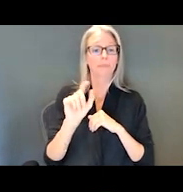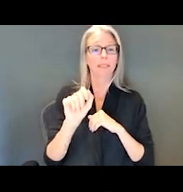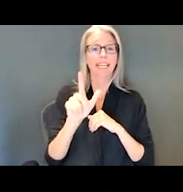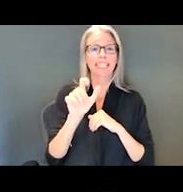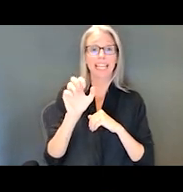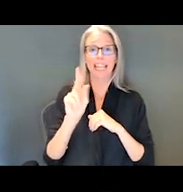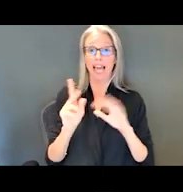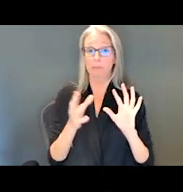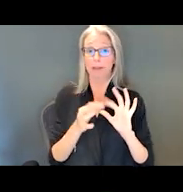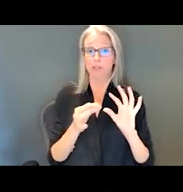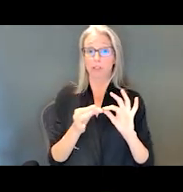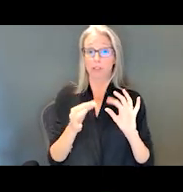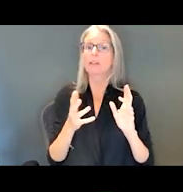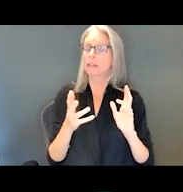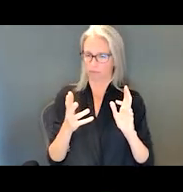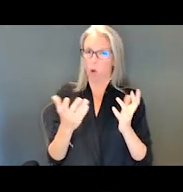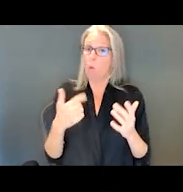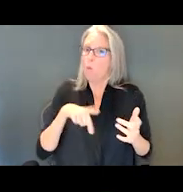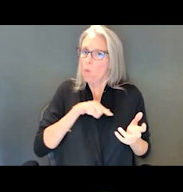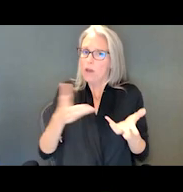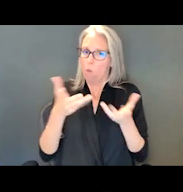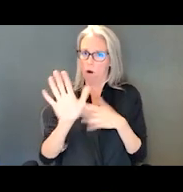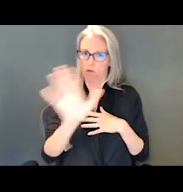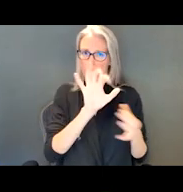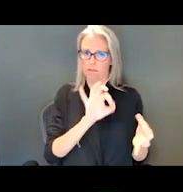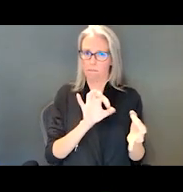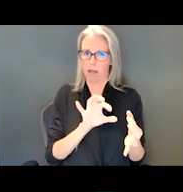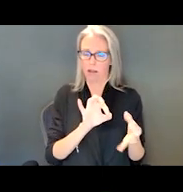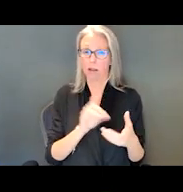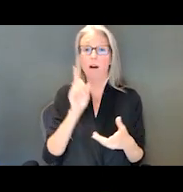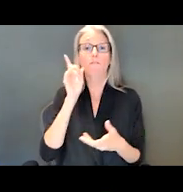And we are now adding the Ontario Parks links to the chat. You can also find them on the